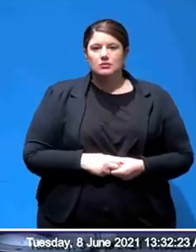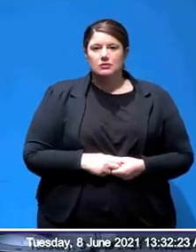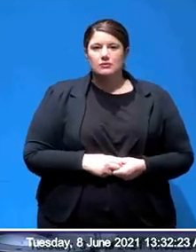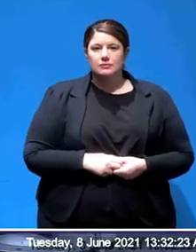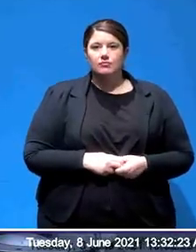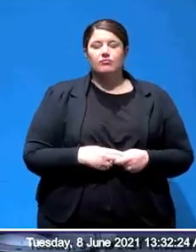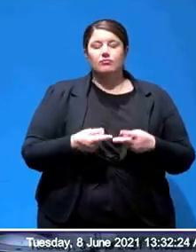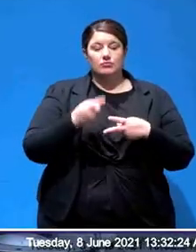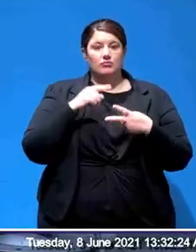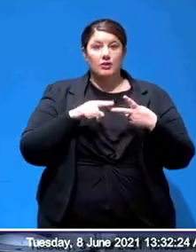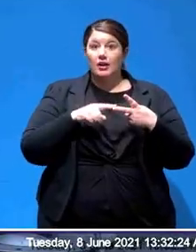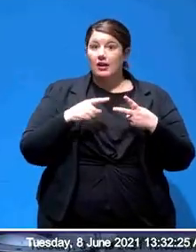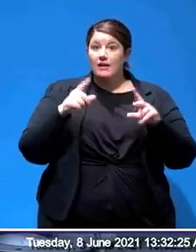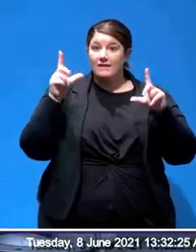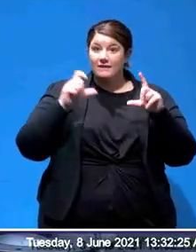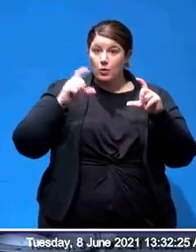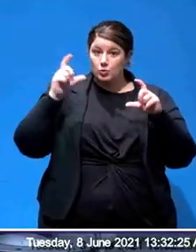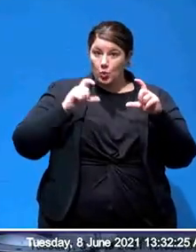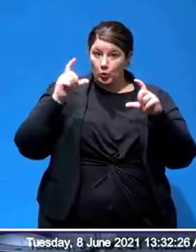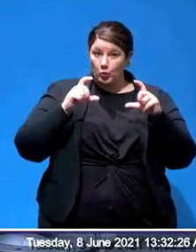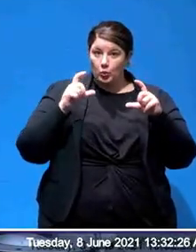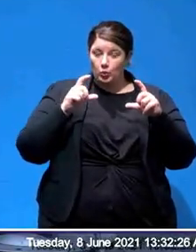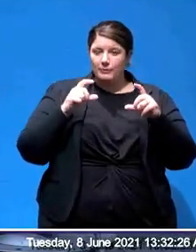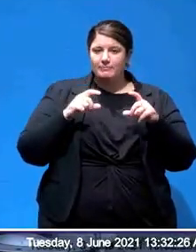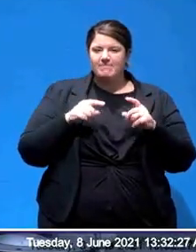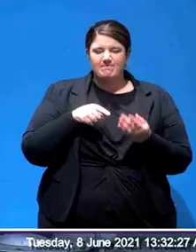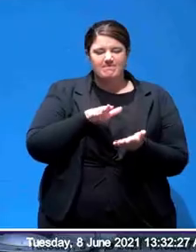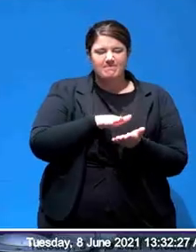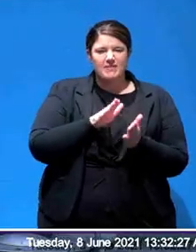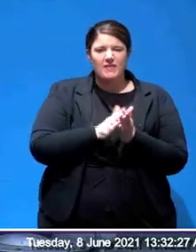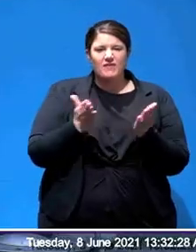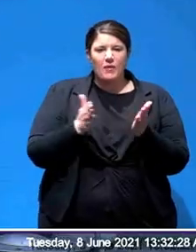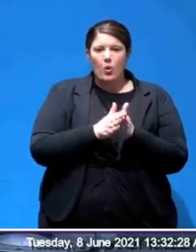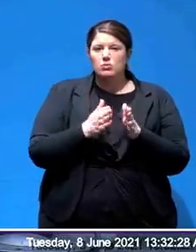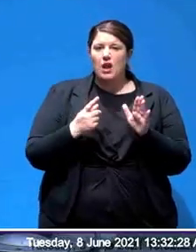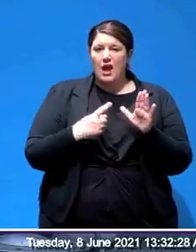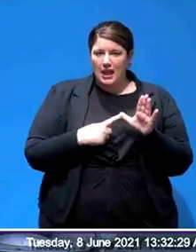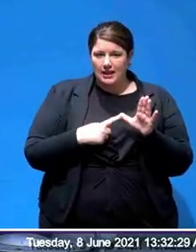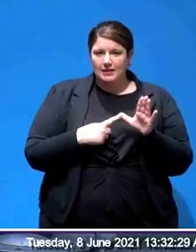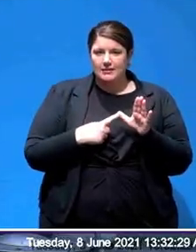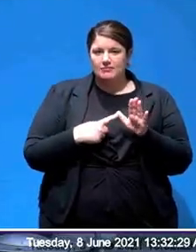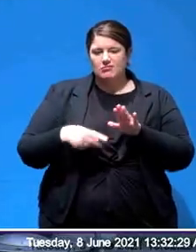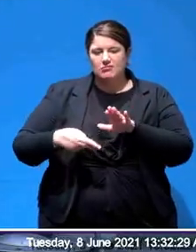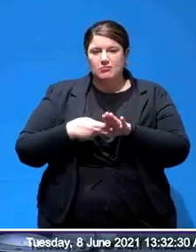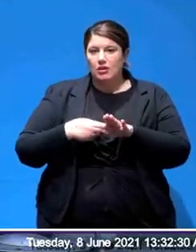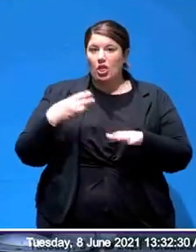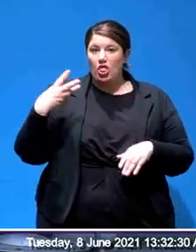Then there is the photograph which is in hearing bundle part A, behind tab 13.